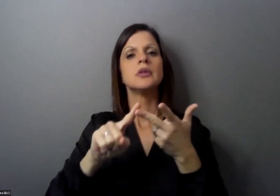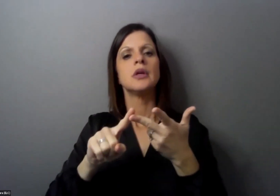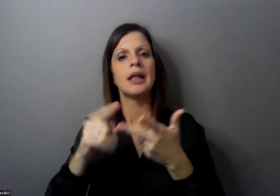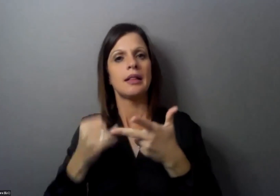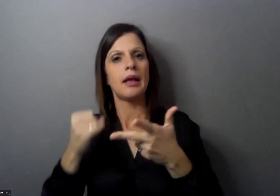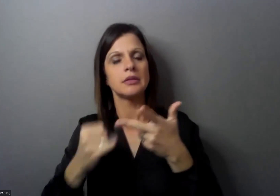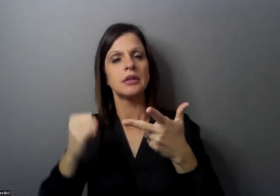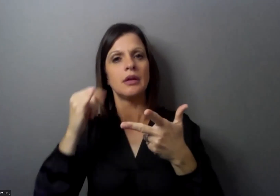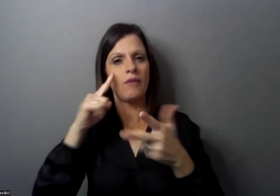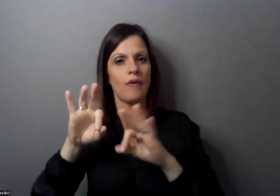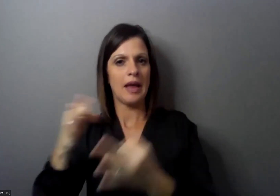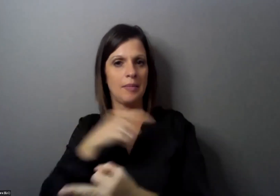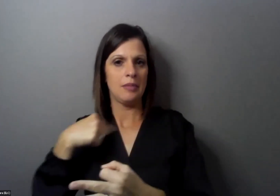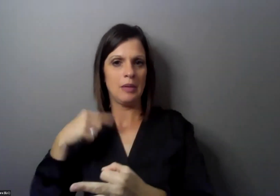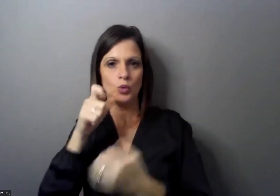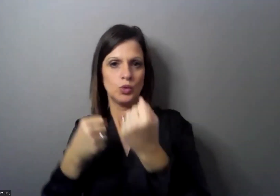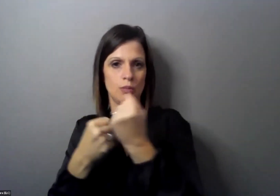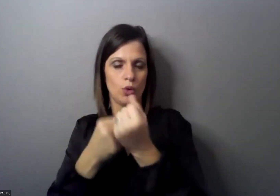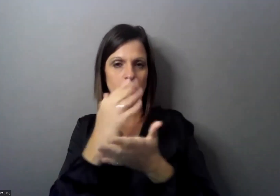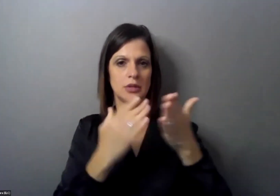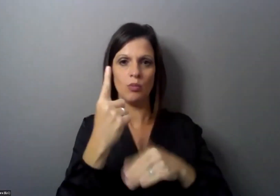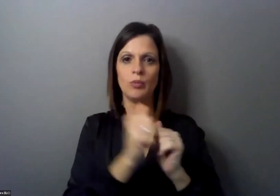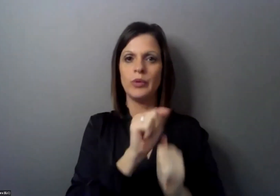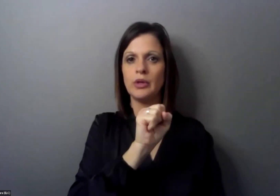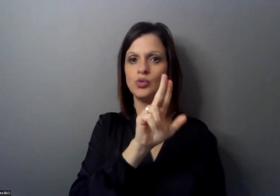for someone supporting someone or a loved one with substance use.